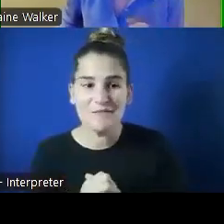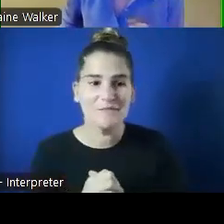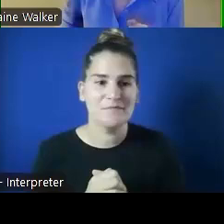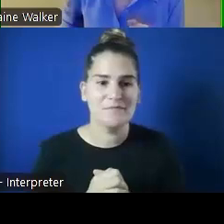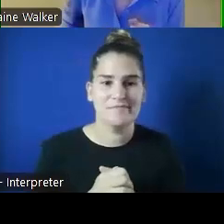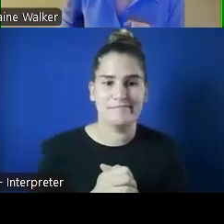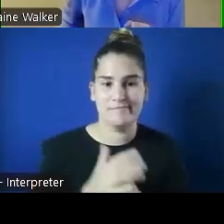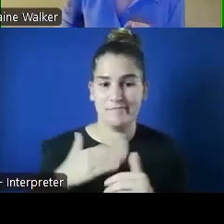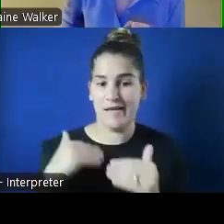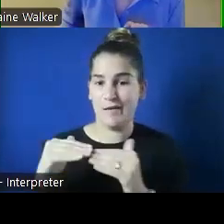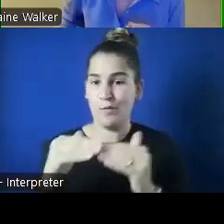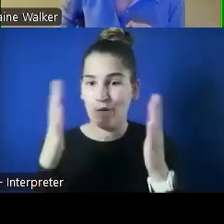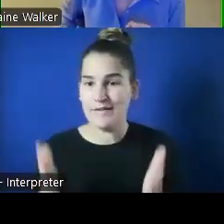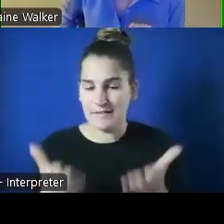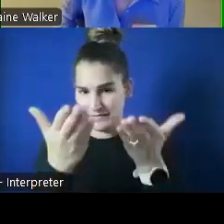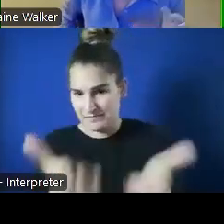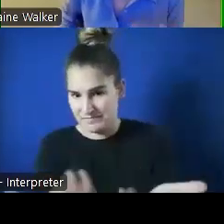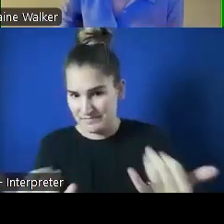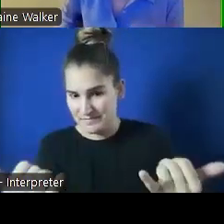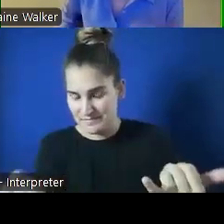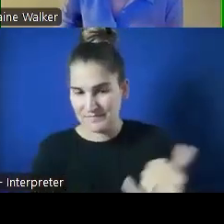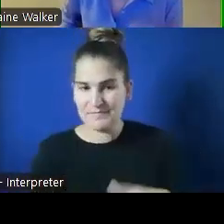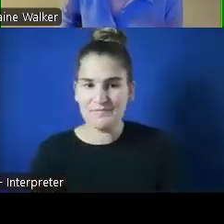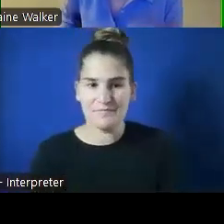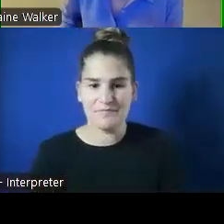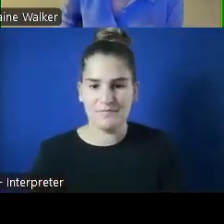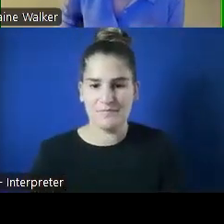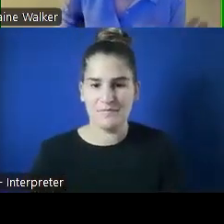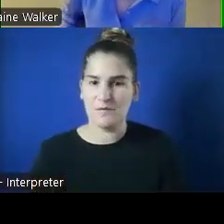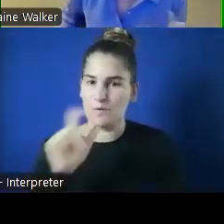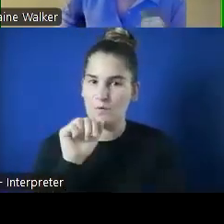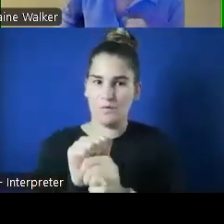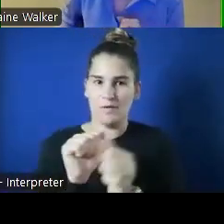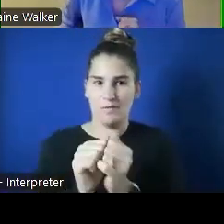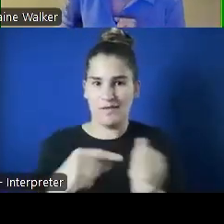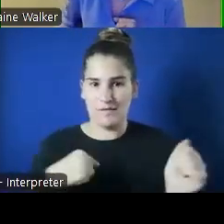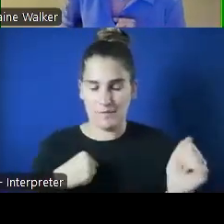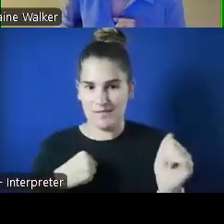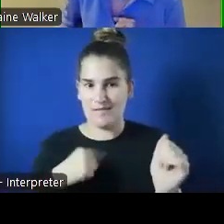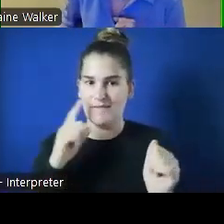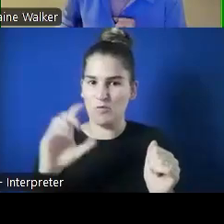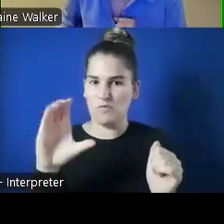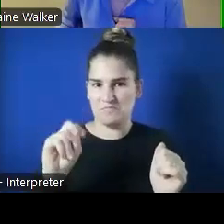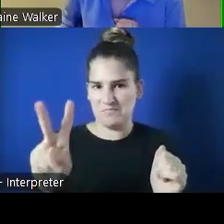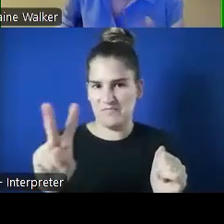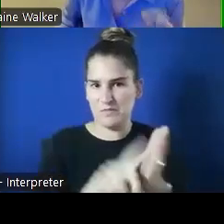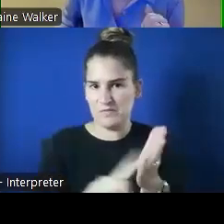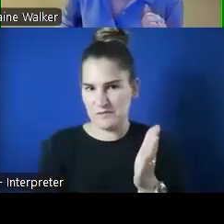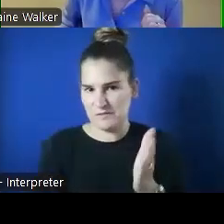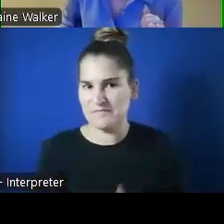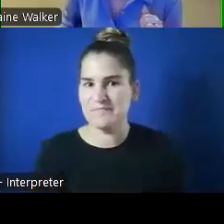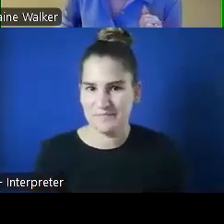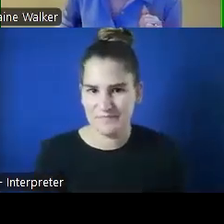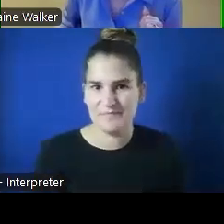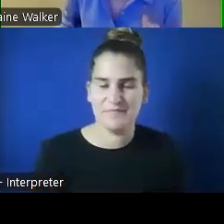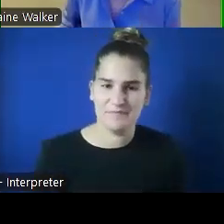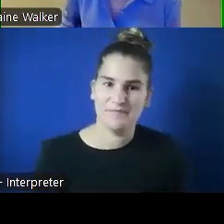colleagues uh currently who are working with me on the copy number variation research 3 q29 and